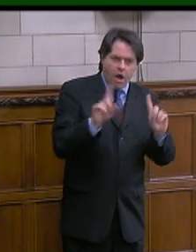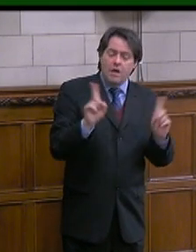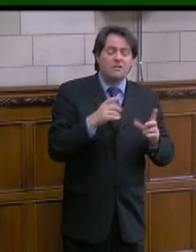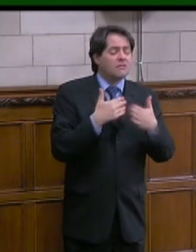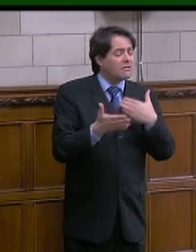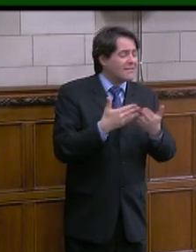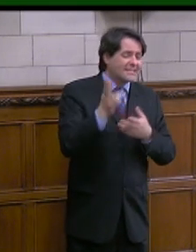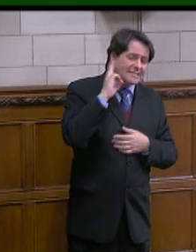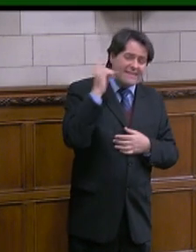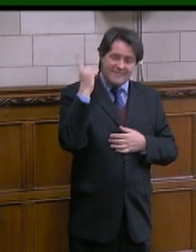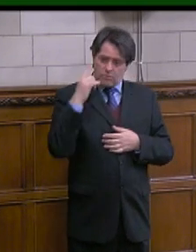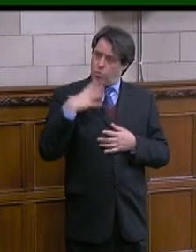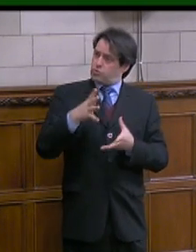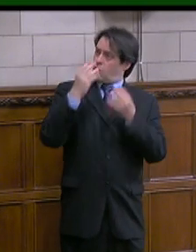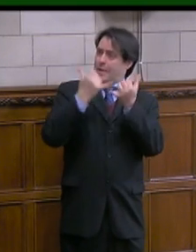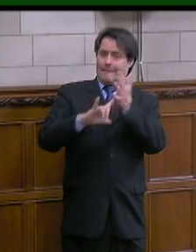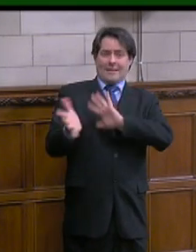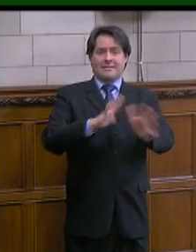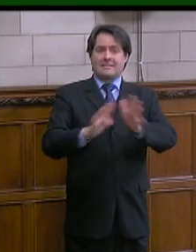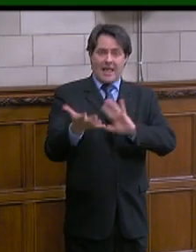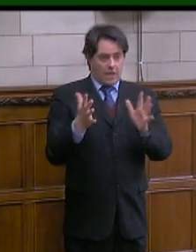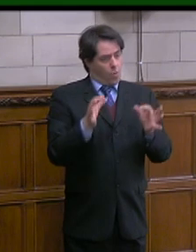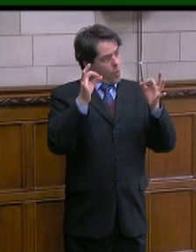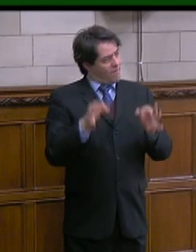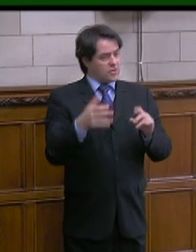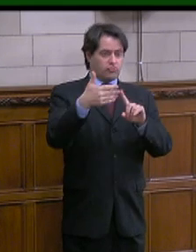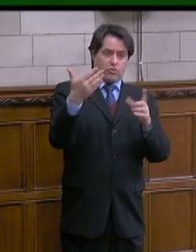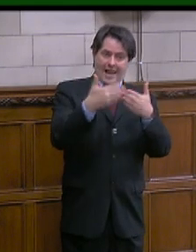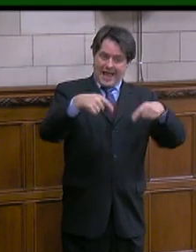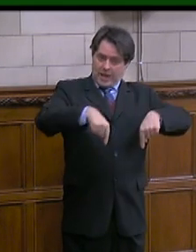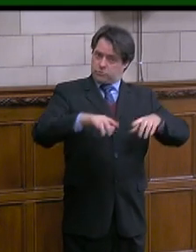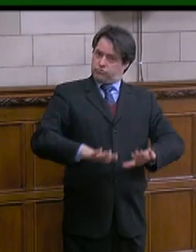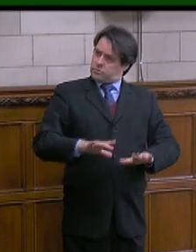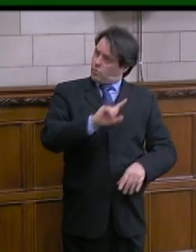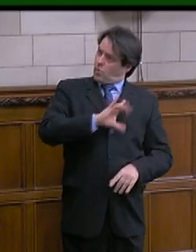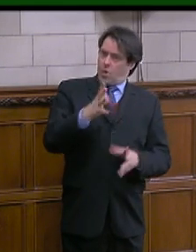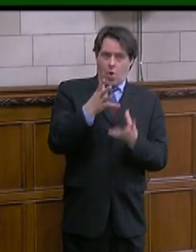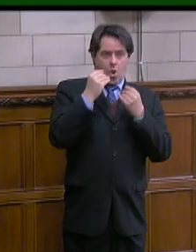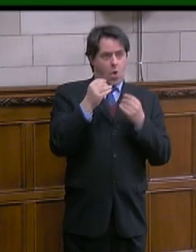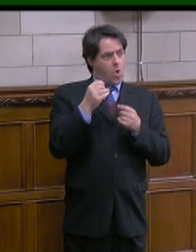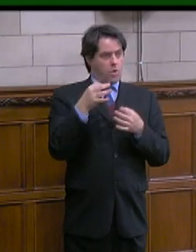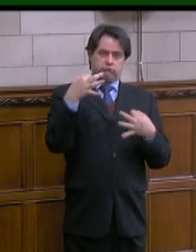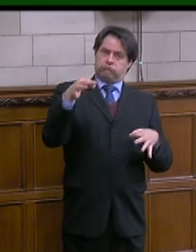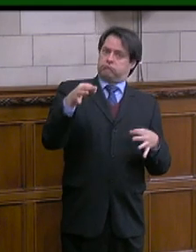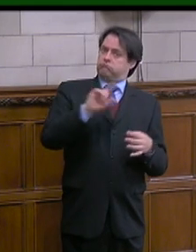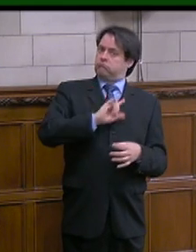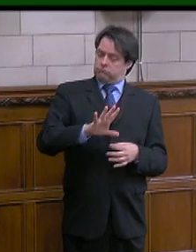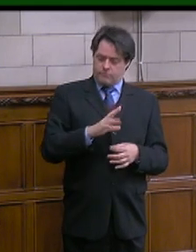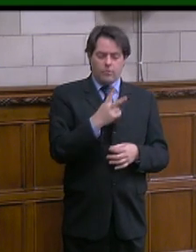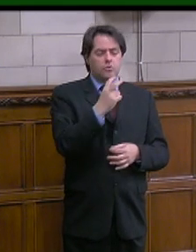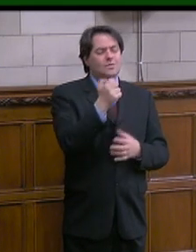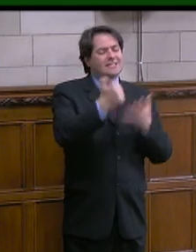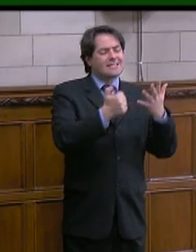learn BSL, which is an officially recognised language in the UK.